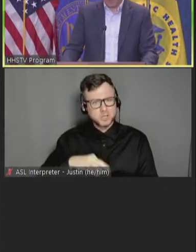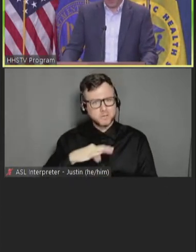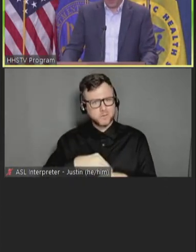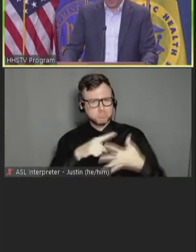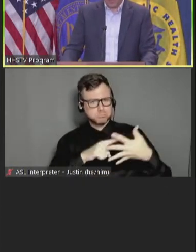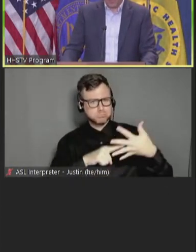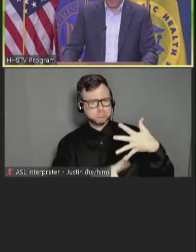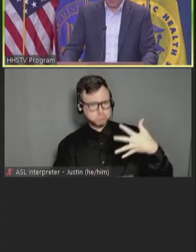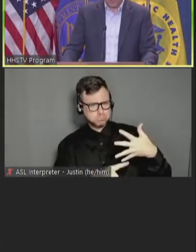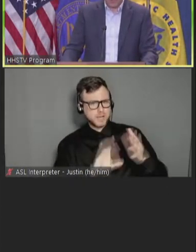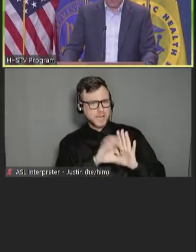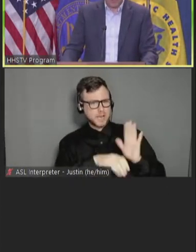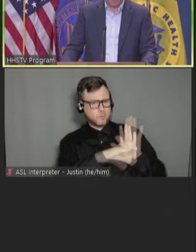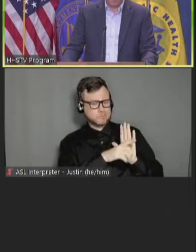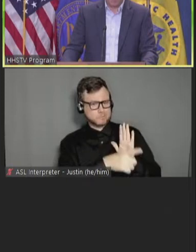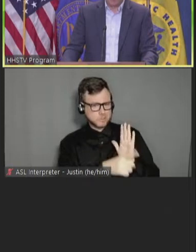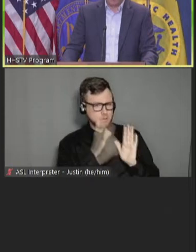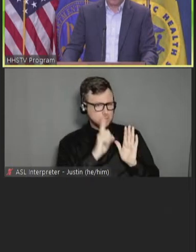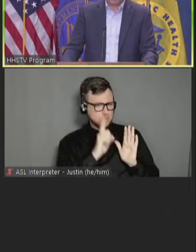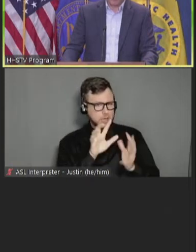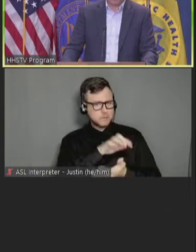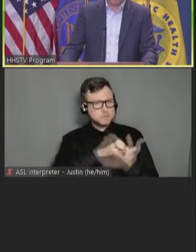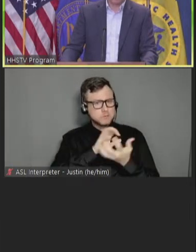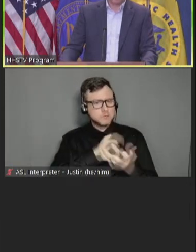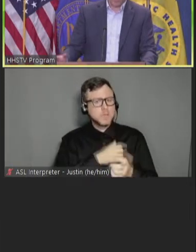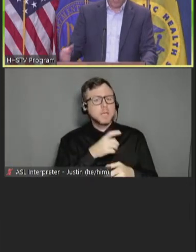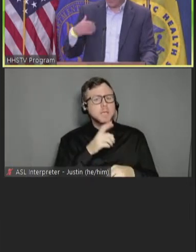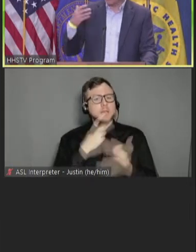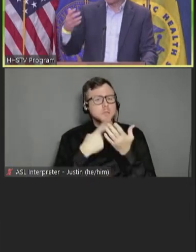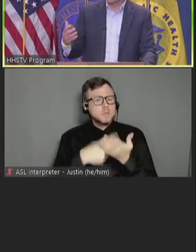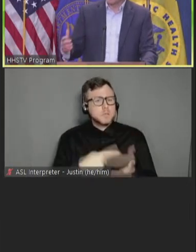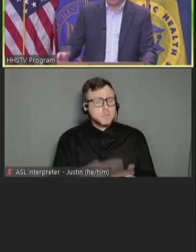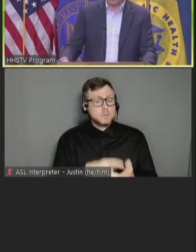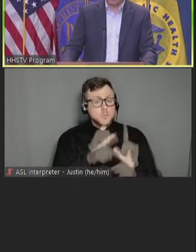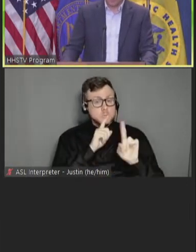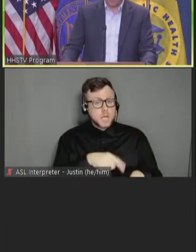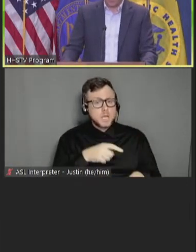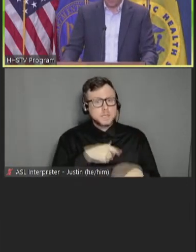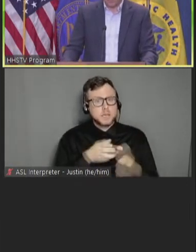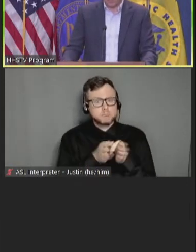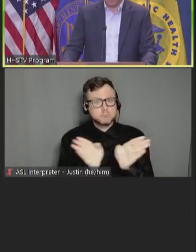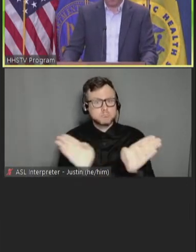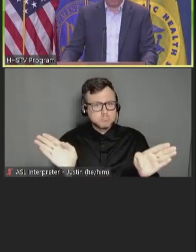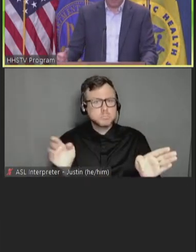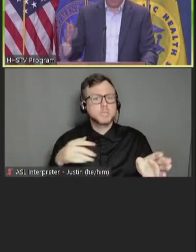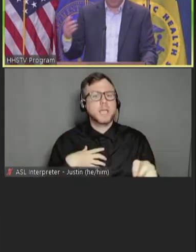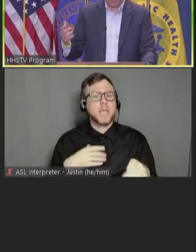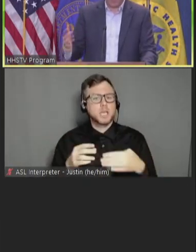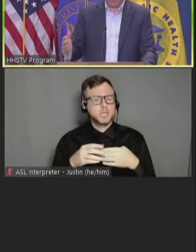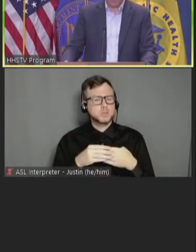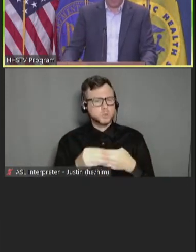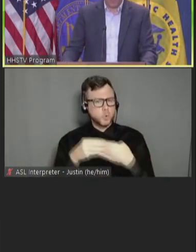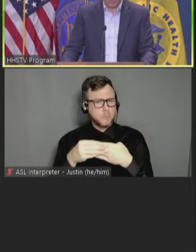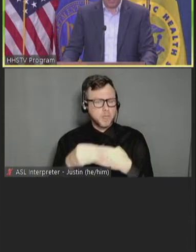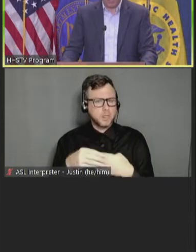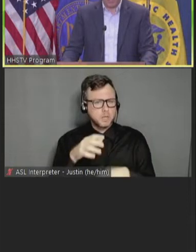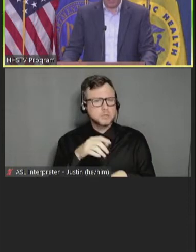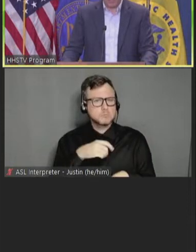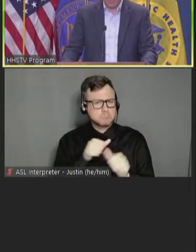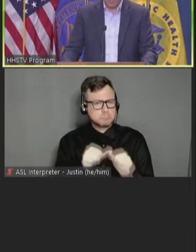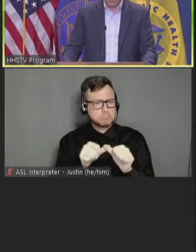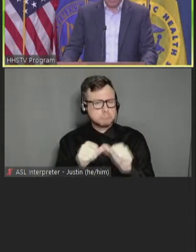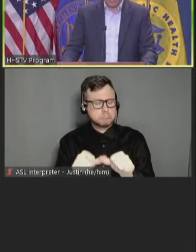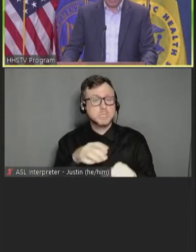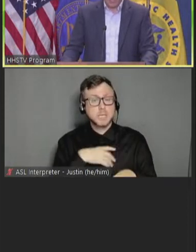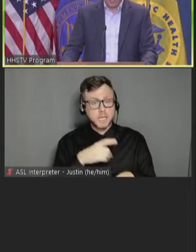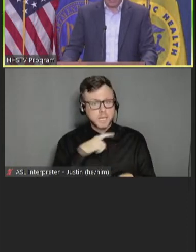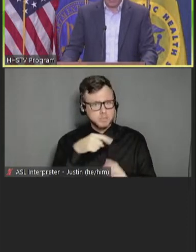so he covered response broadening and durability in great detail. And I'd like to add to that,